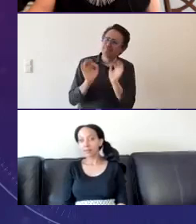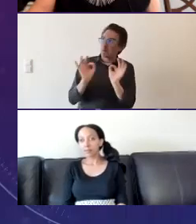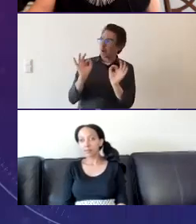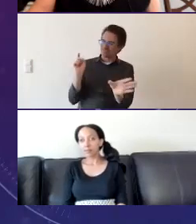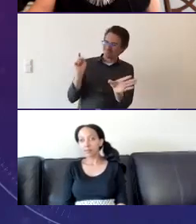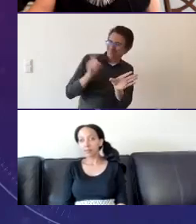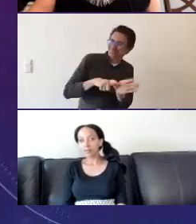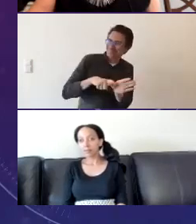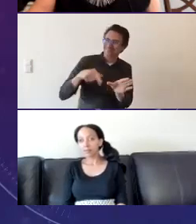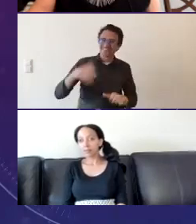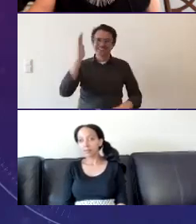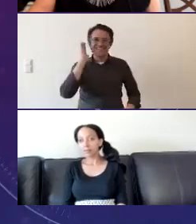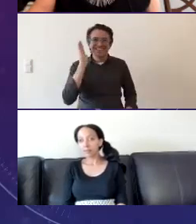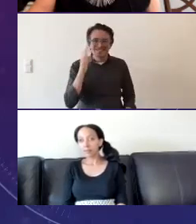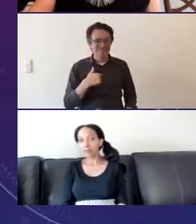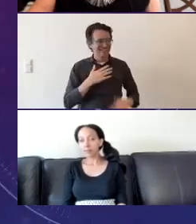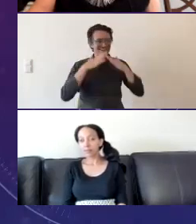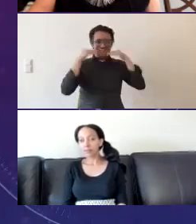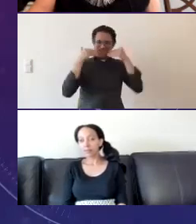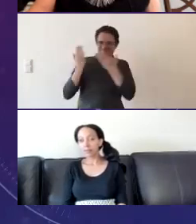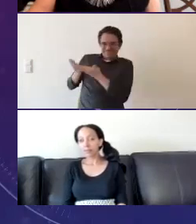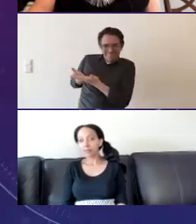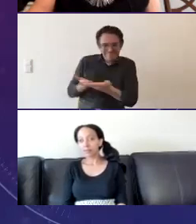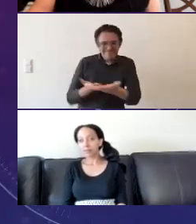gonna go ahead and give a little background about who you are